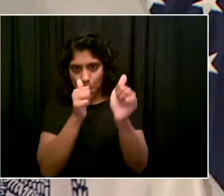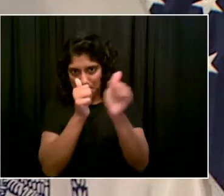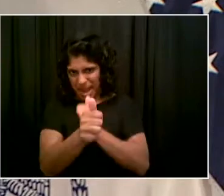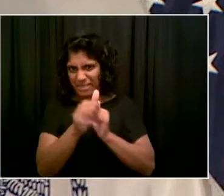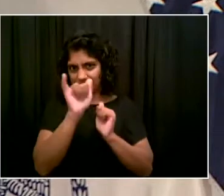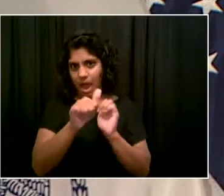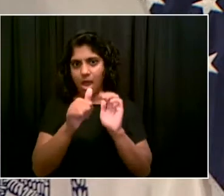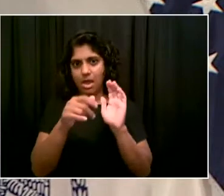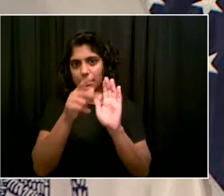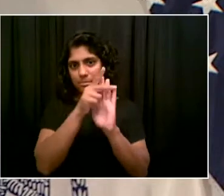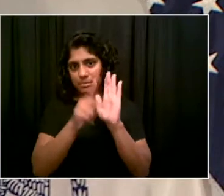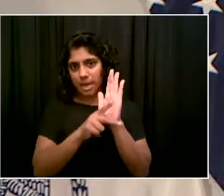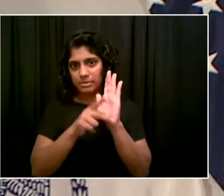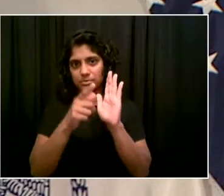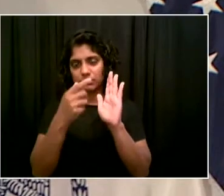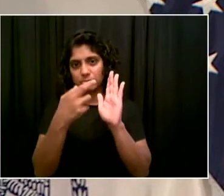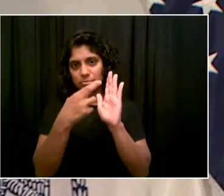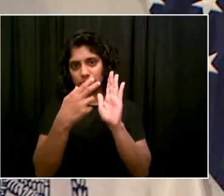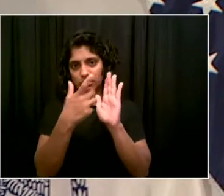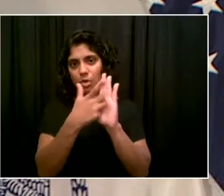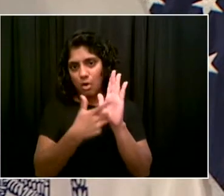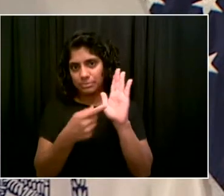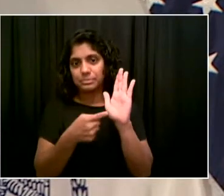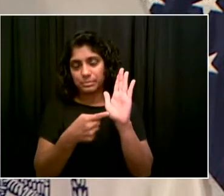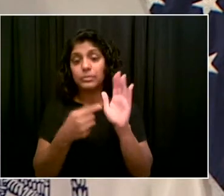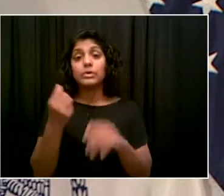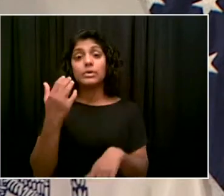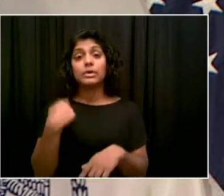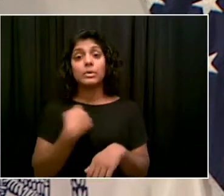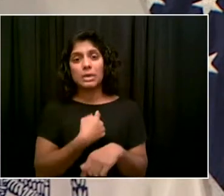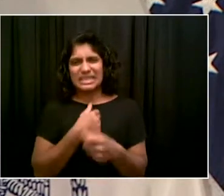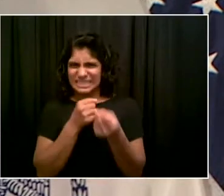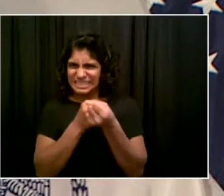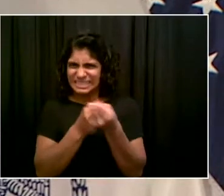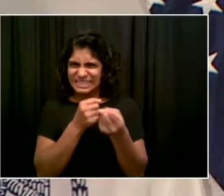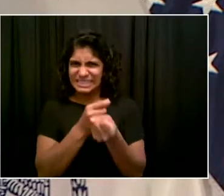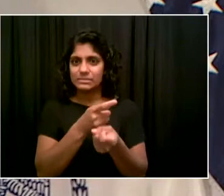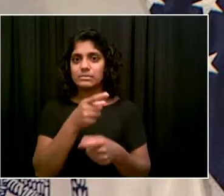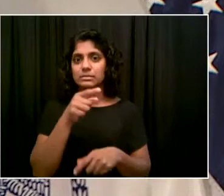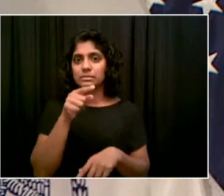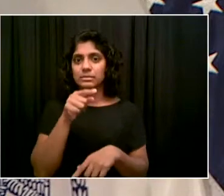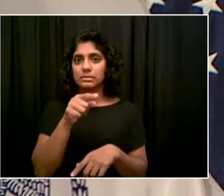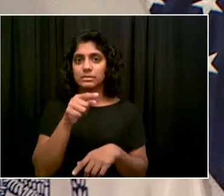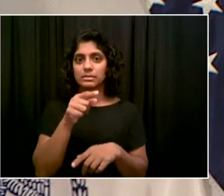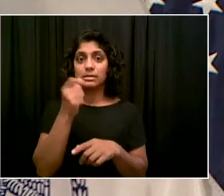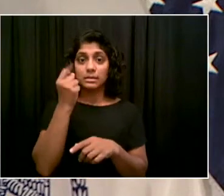HITS IS A CITY FOR SO LONG HAS DESERVED A HUGE UAMONT MORE FEDERAL SUPPORT ON INFRASTRUCTURE.